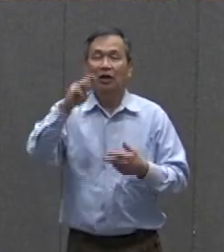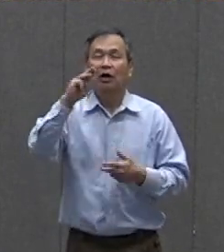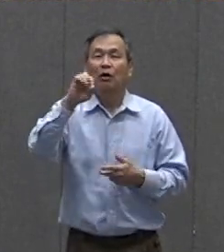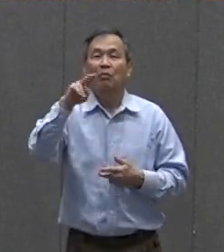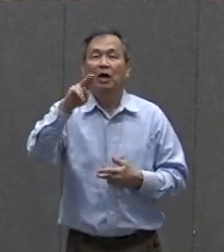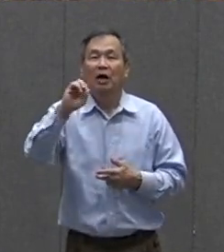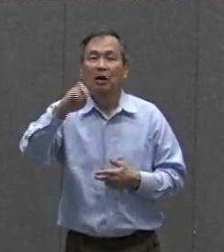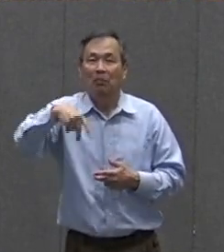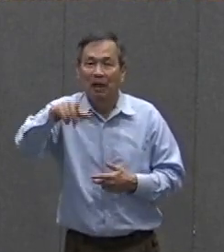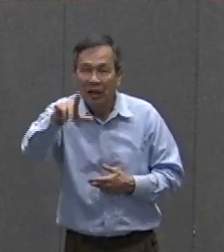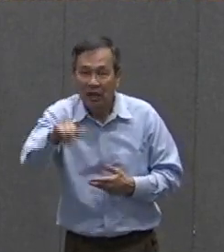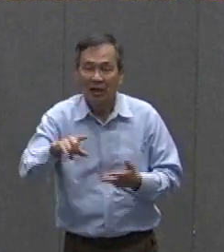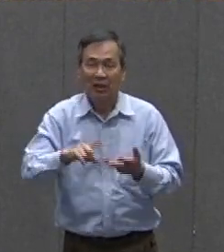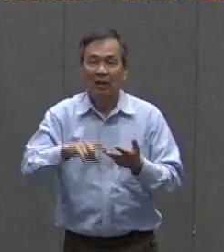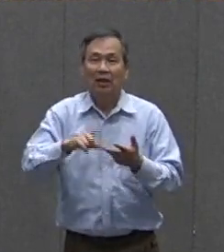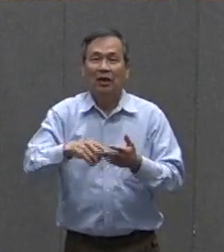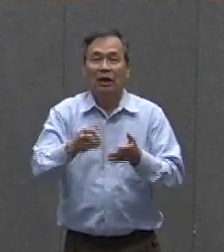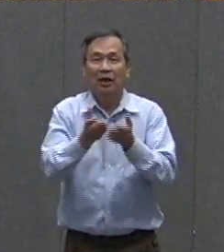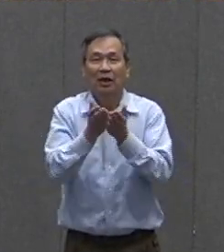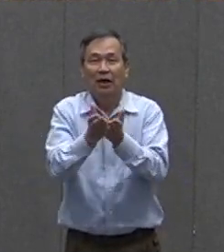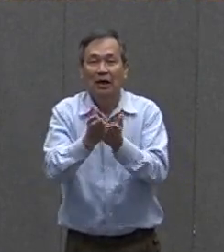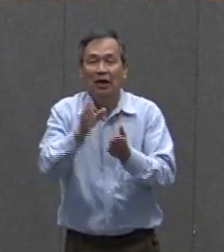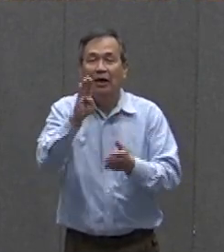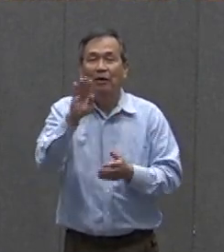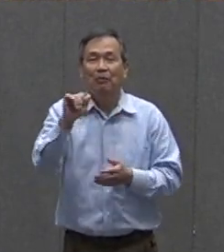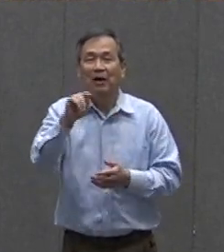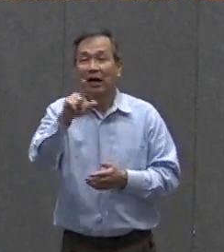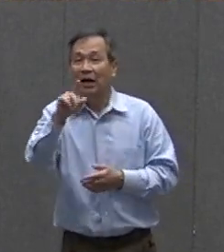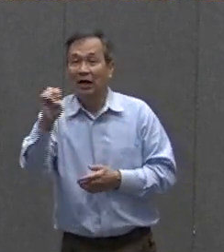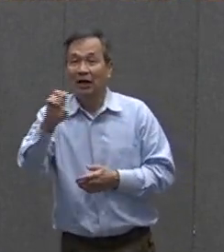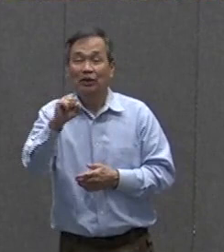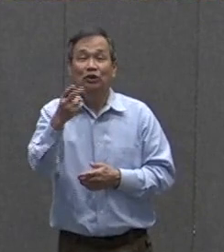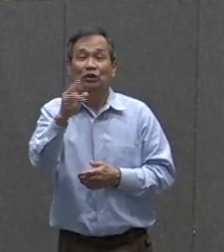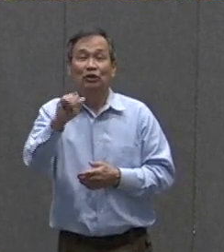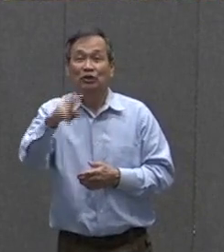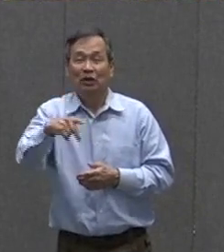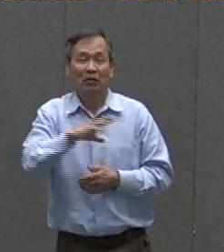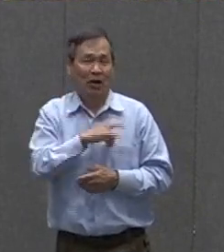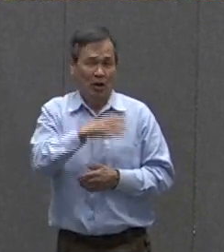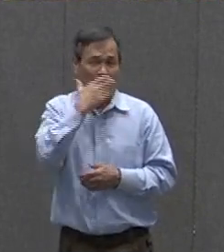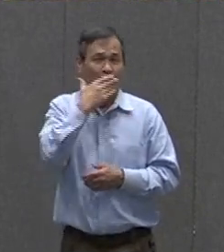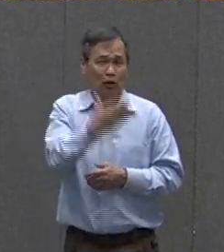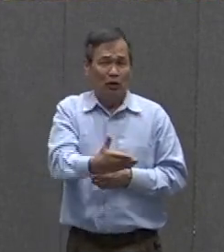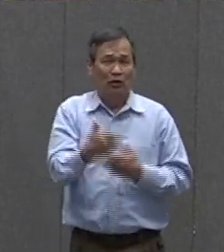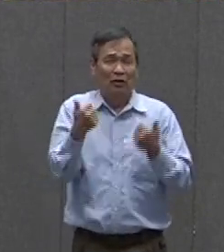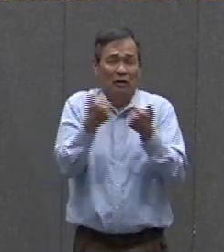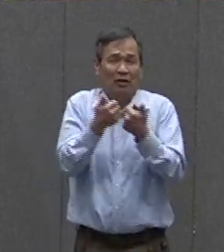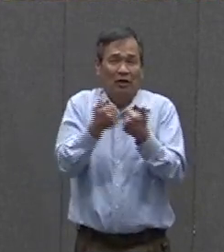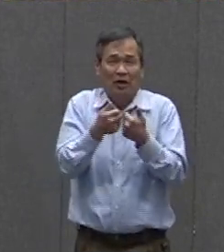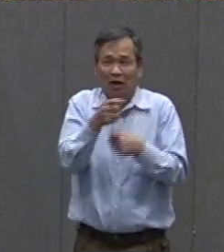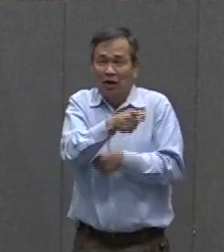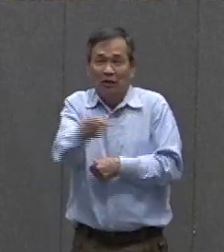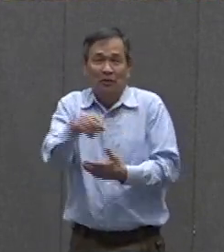any of those kinds of games are really good things that students can do and play to learn how to strategize